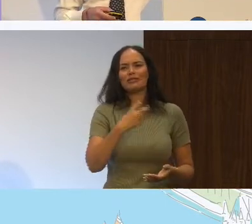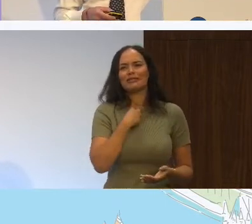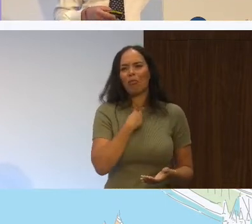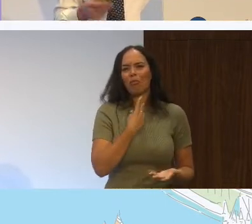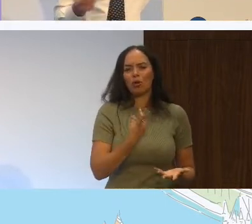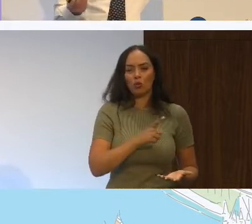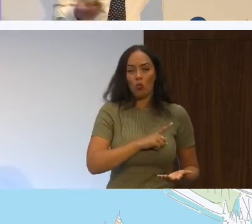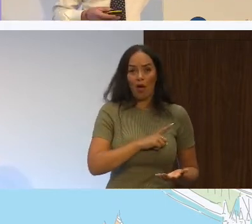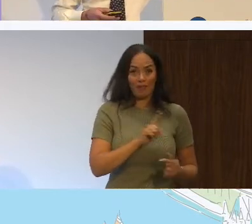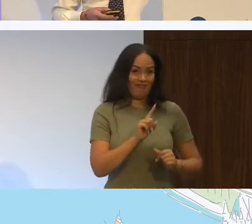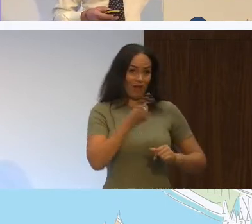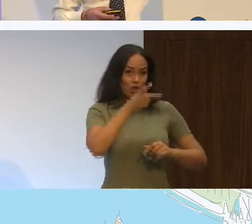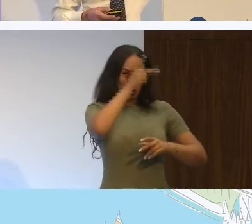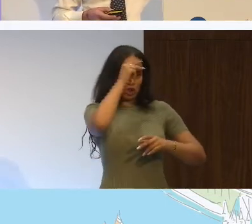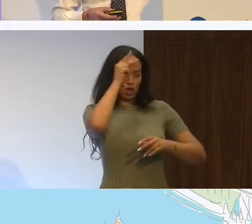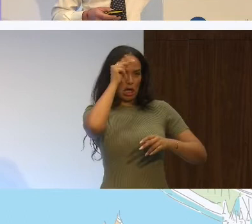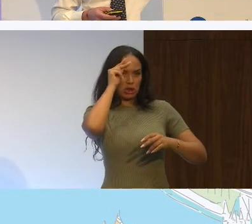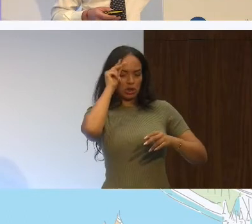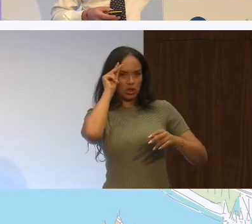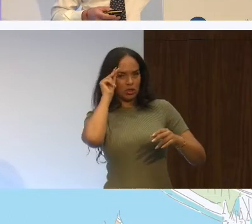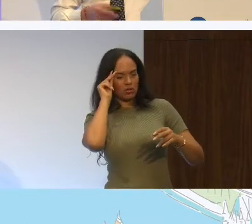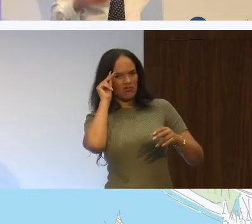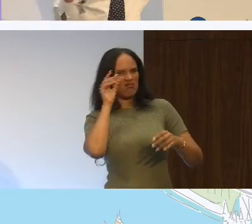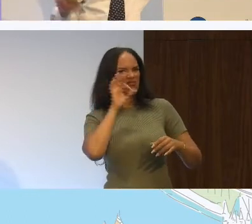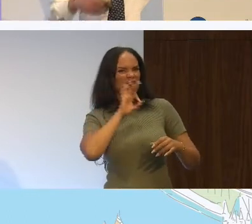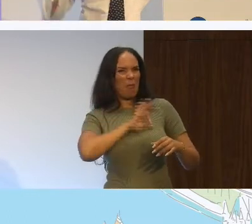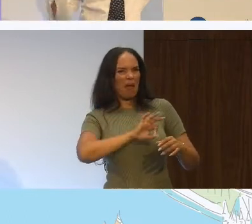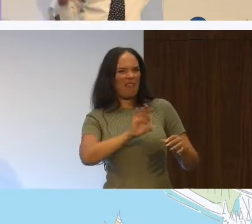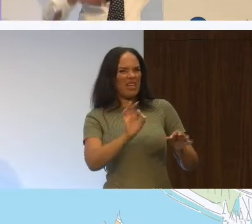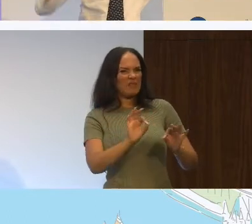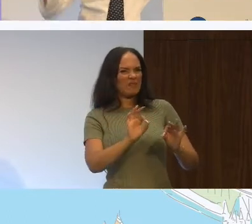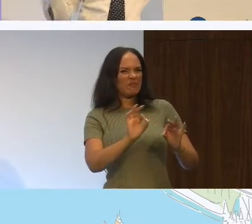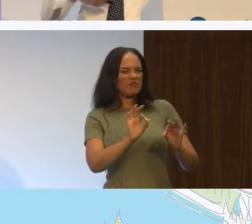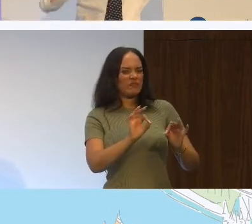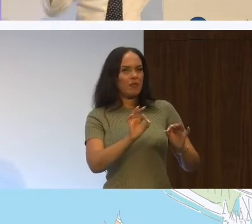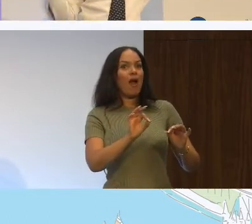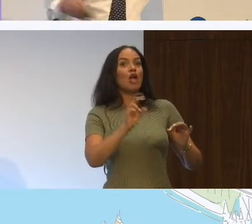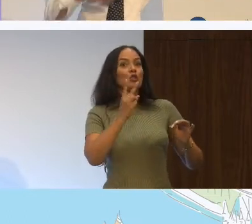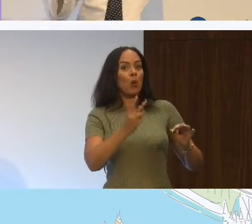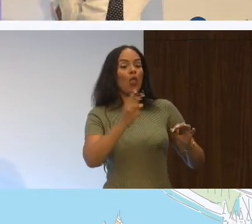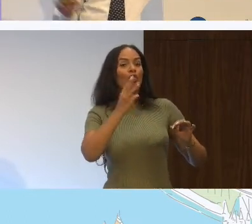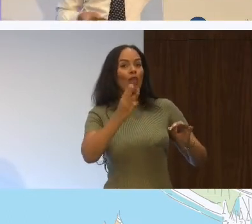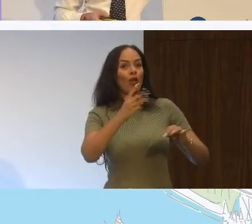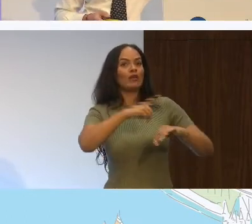that, you know, they didn't receive much, much benefit. And it's only after you had two or three begins to kick in again.